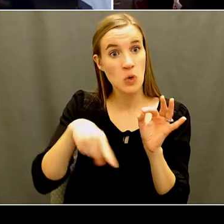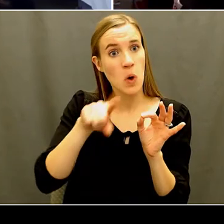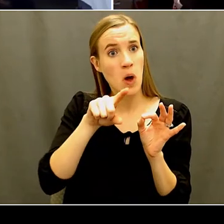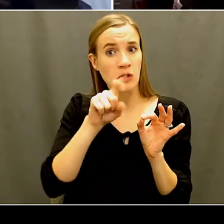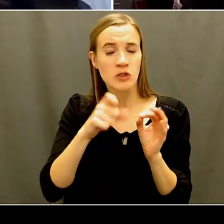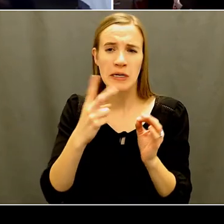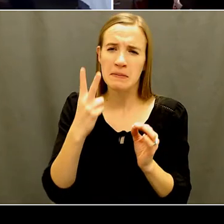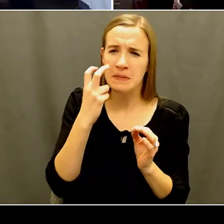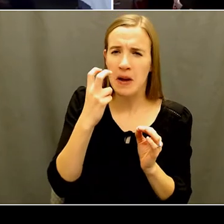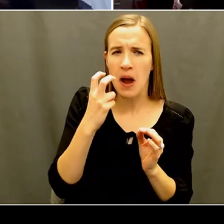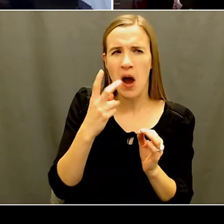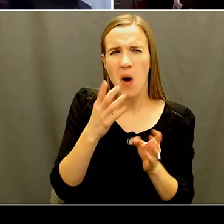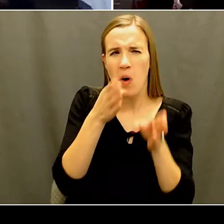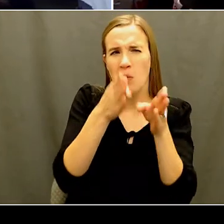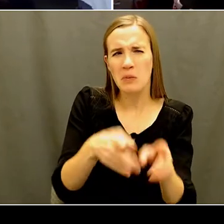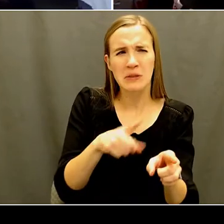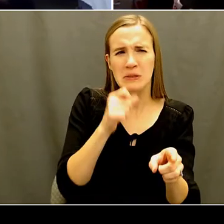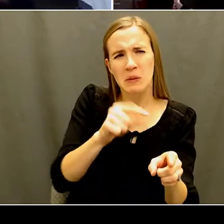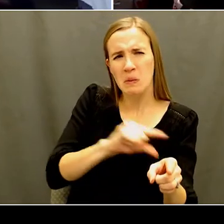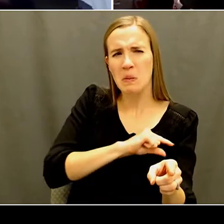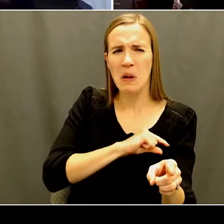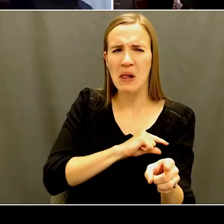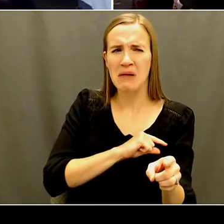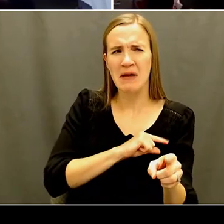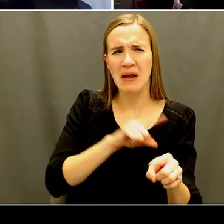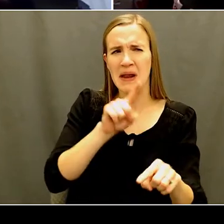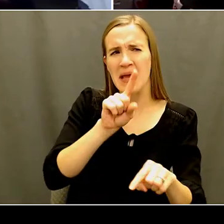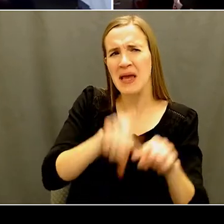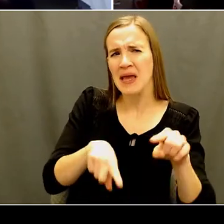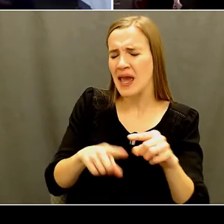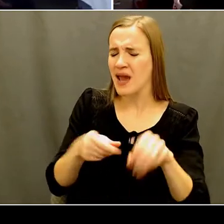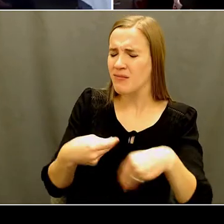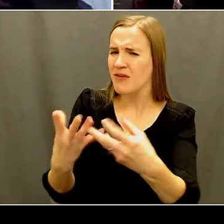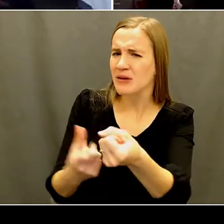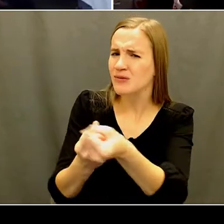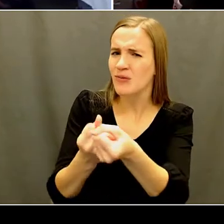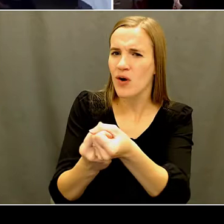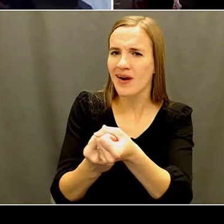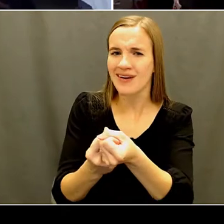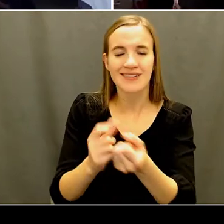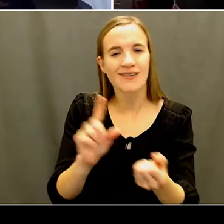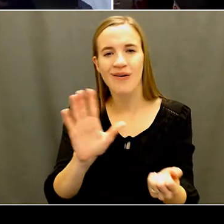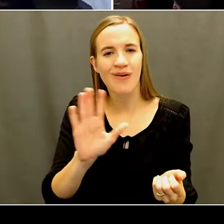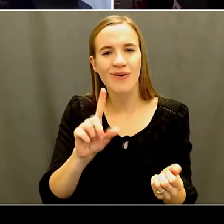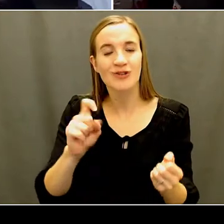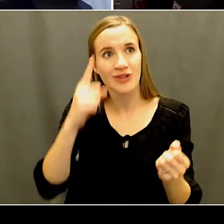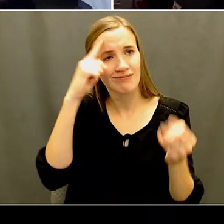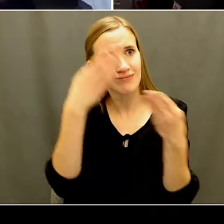you, meaning anyone, if you're if you're in a role, you will have what it takes.